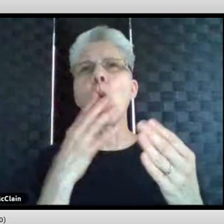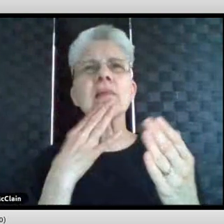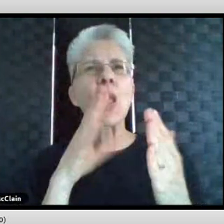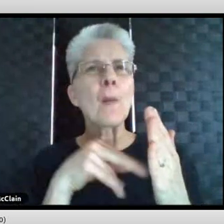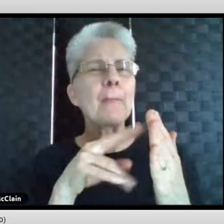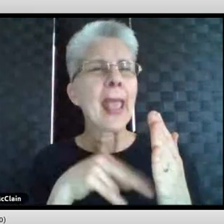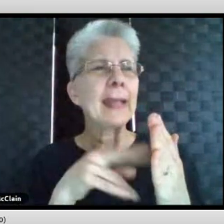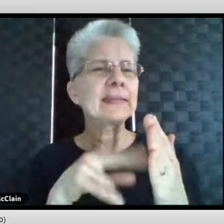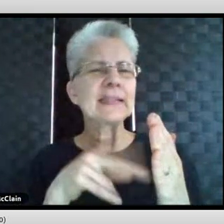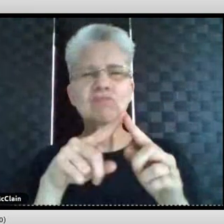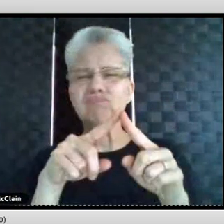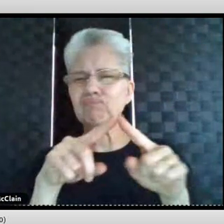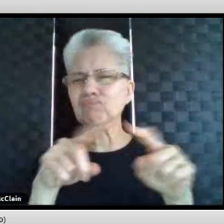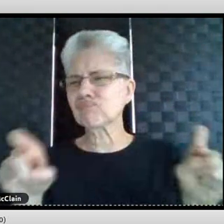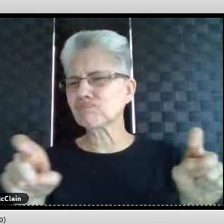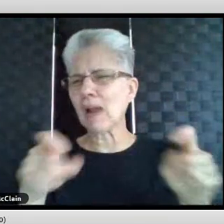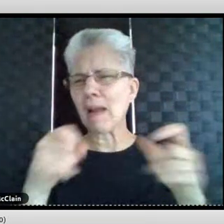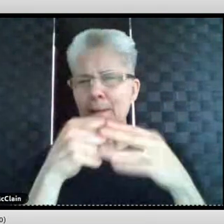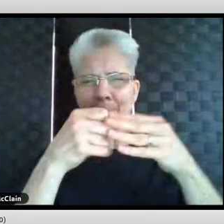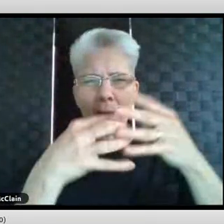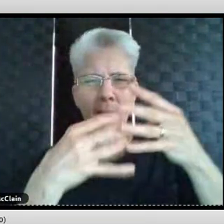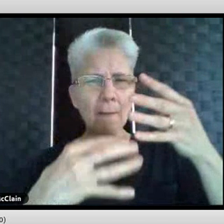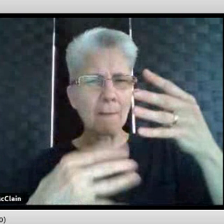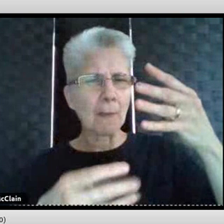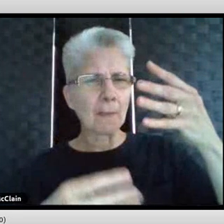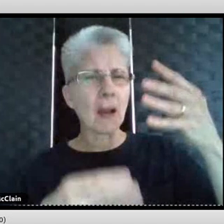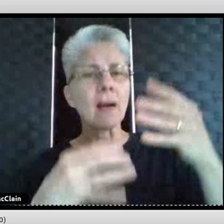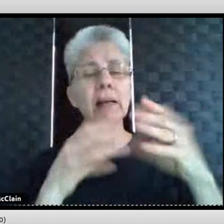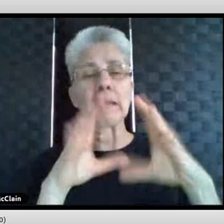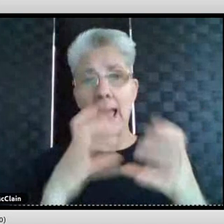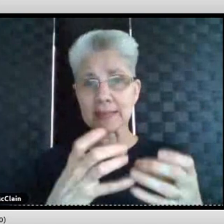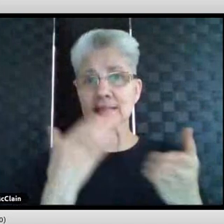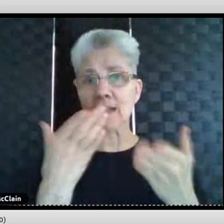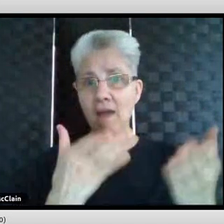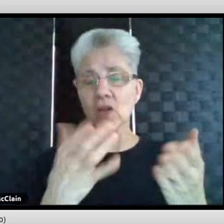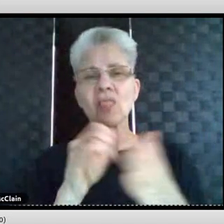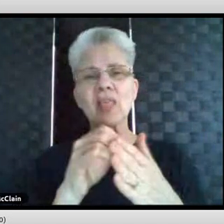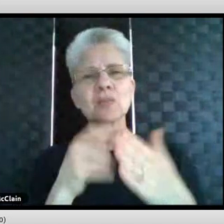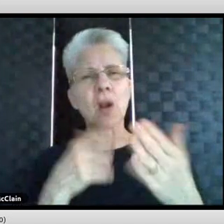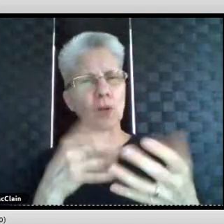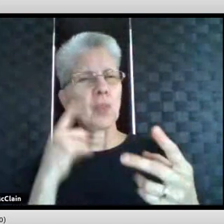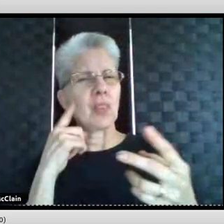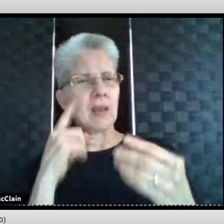You know, obviously, hundreds of classes. That's what I want you to think about.